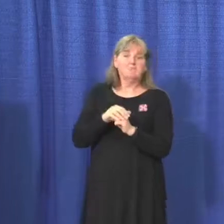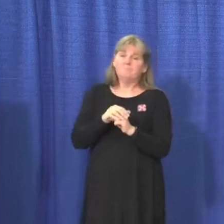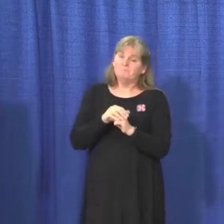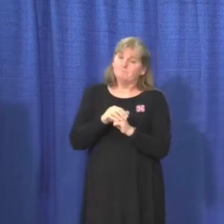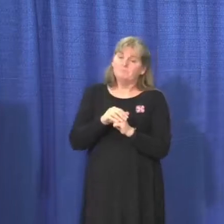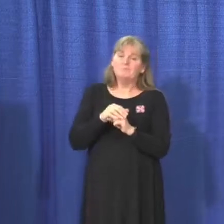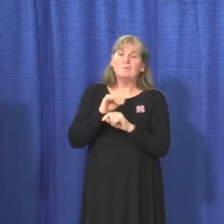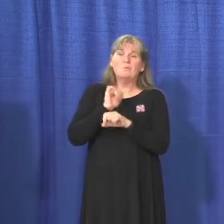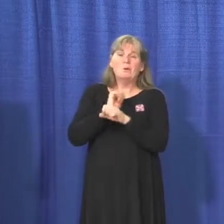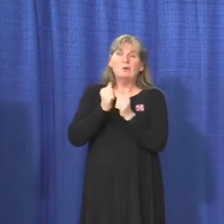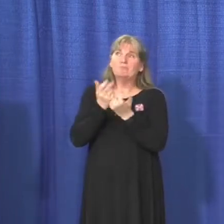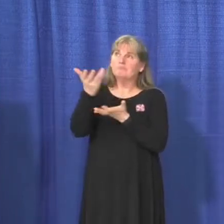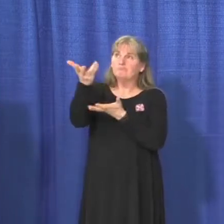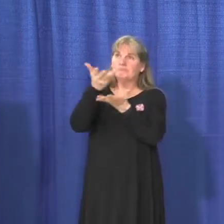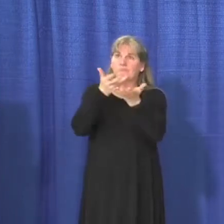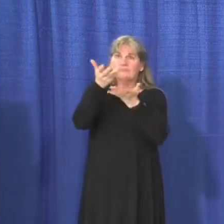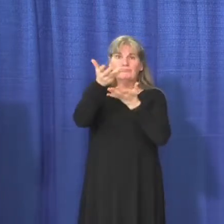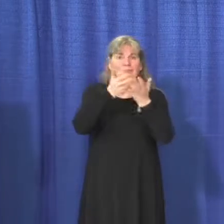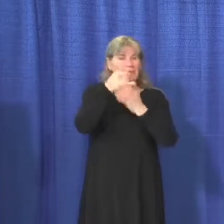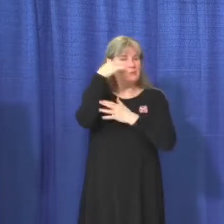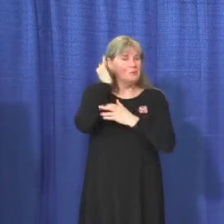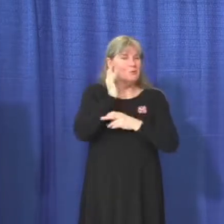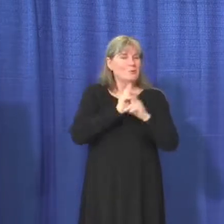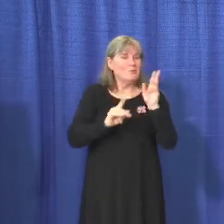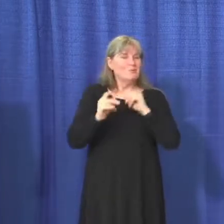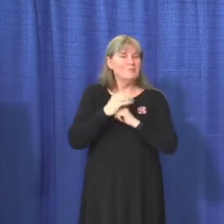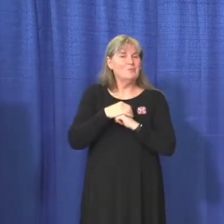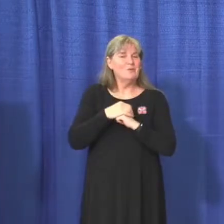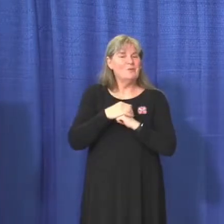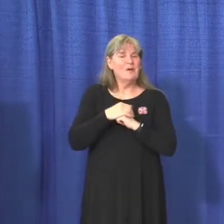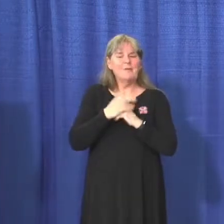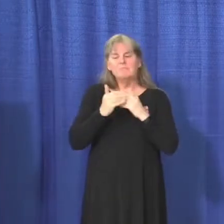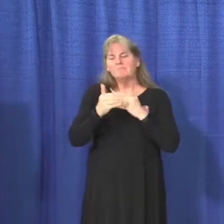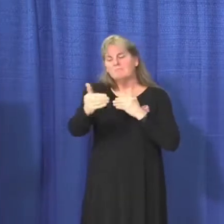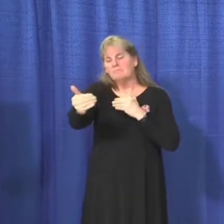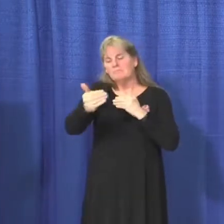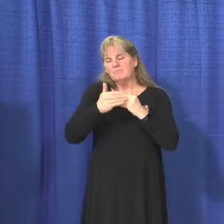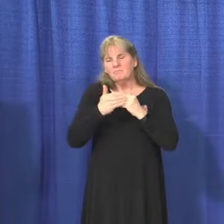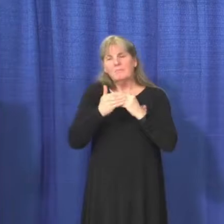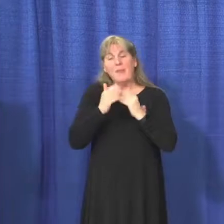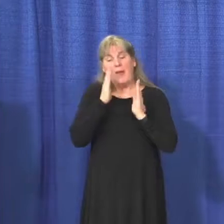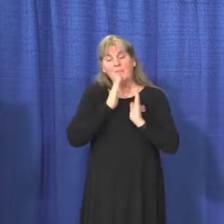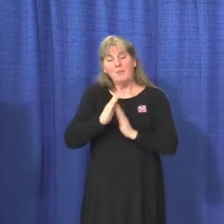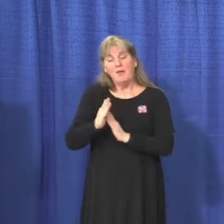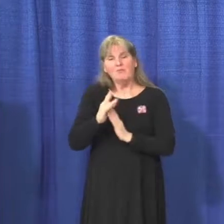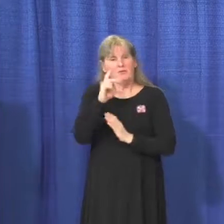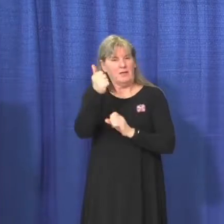going to shape out the next ten years and really build out what the possibility is for creative